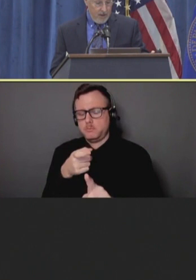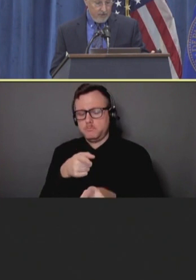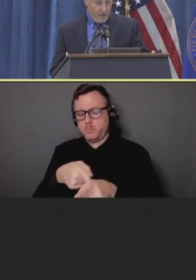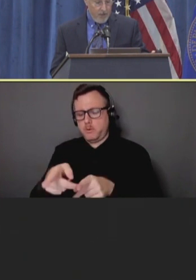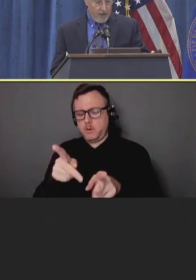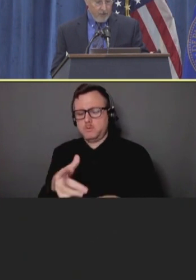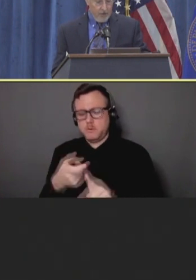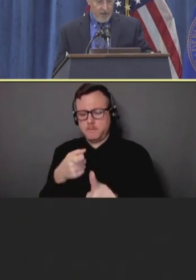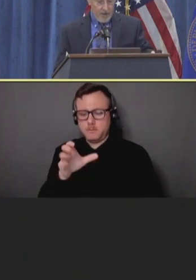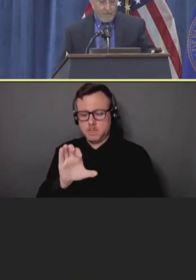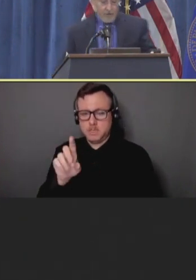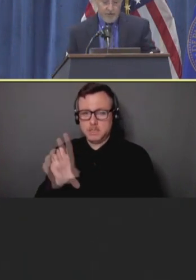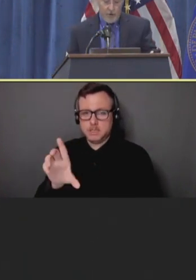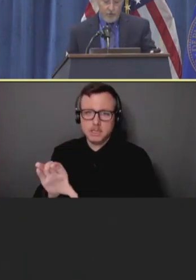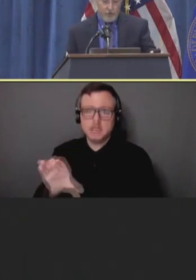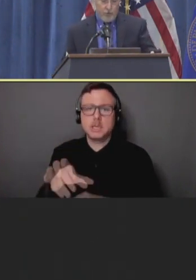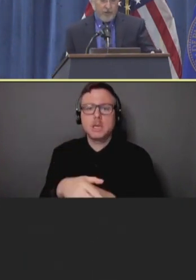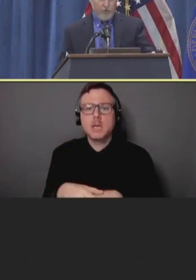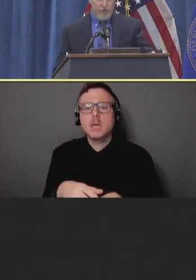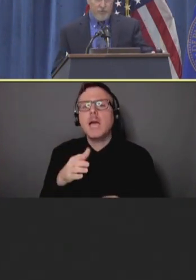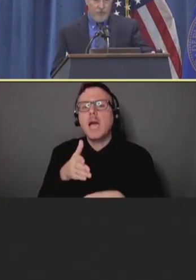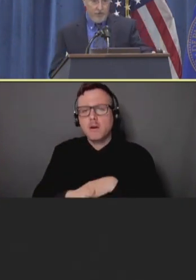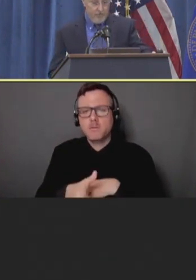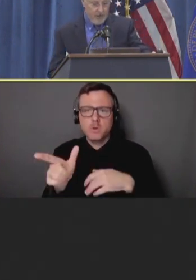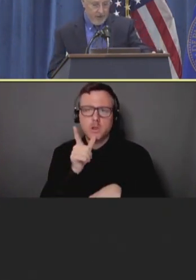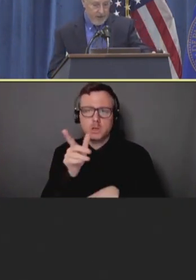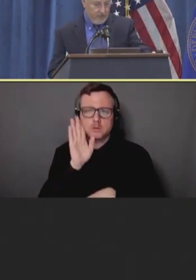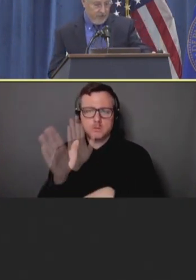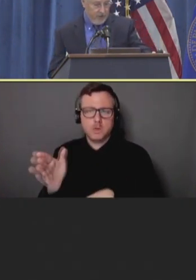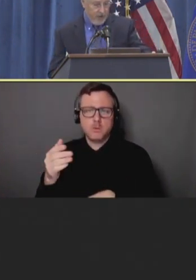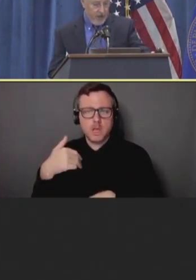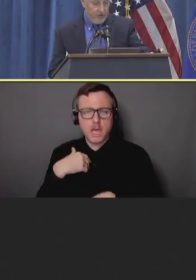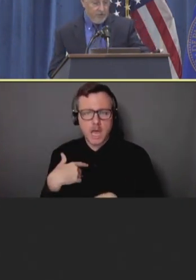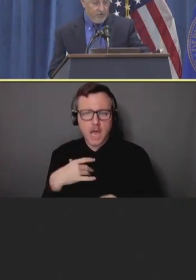As a reminder again, please hold the 2023 meeting dates on your calendars.